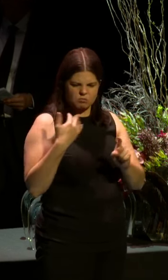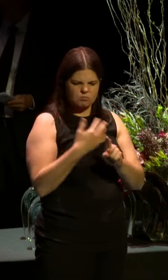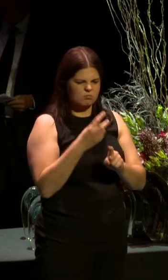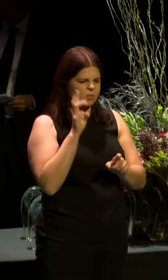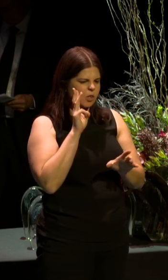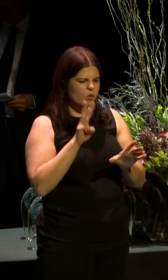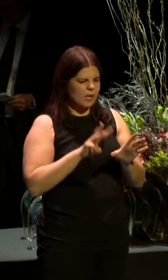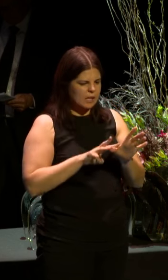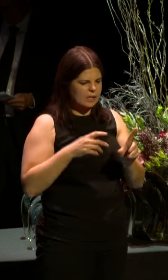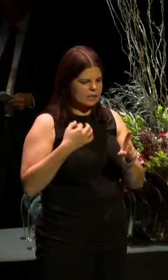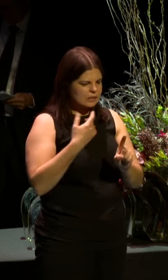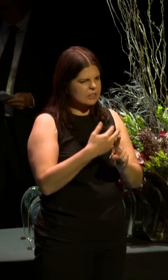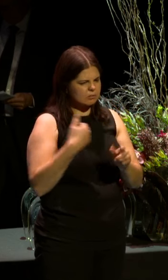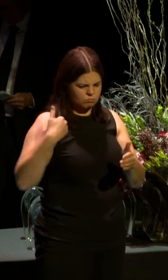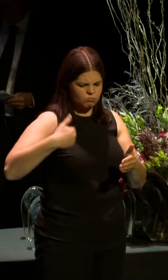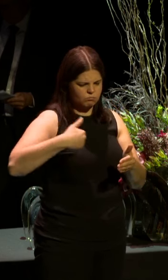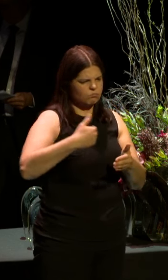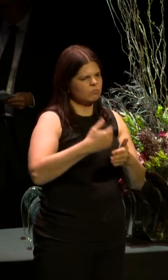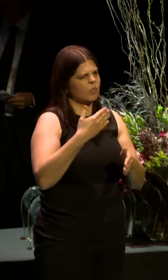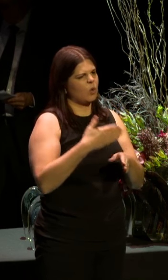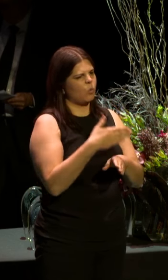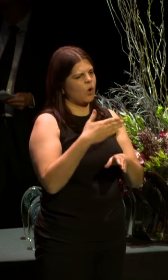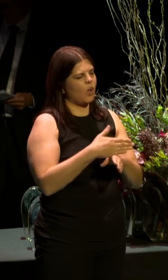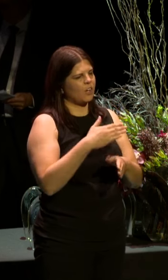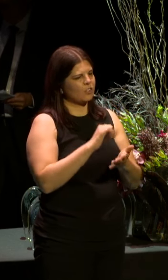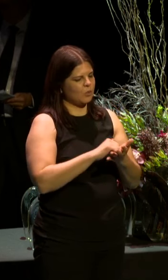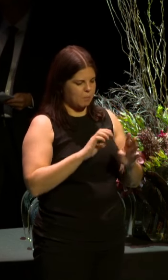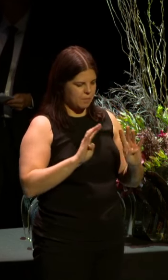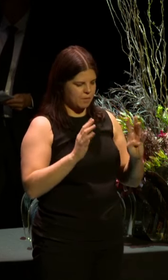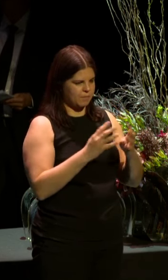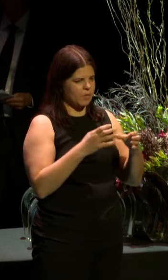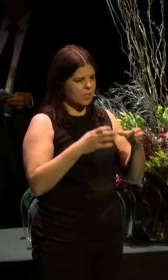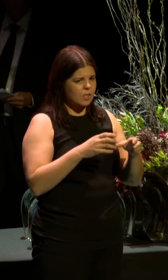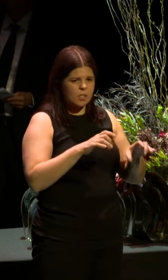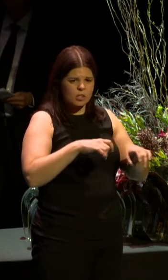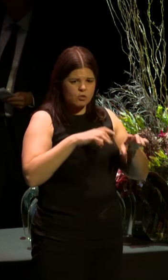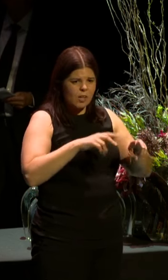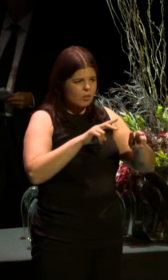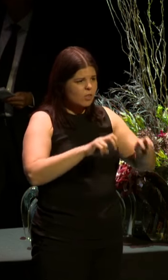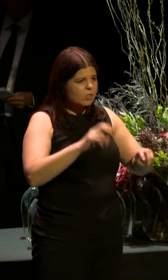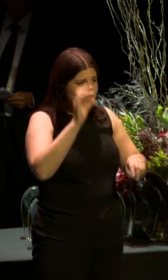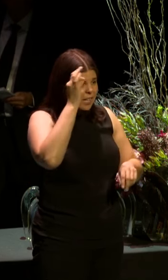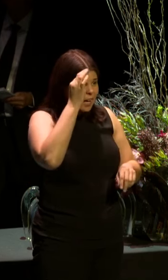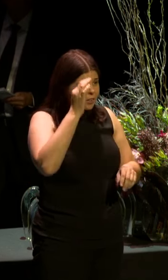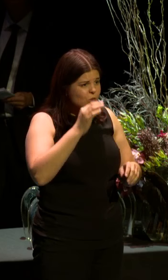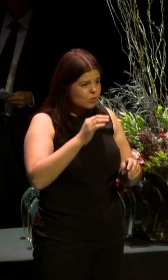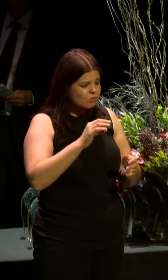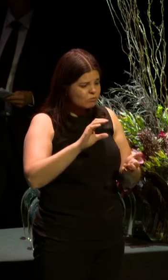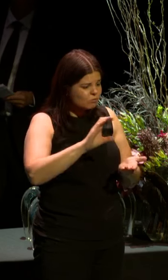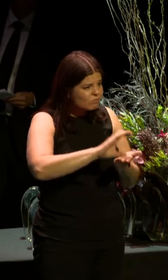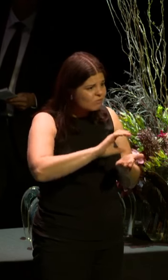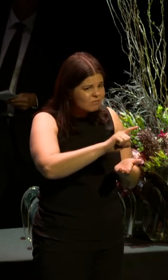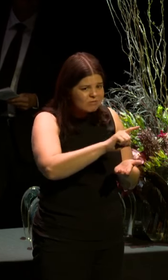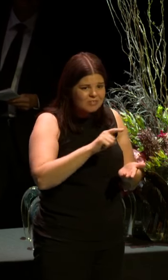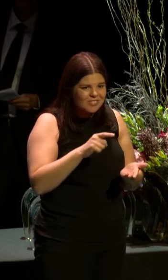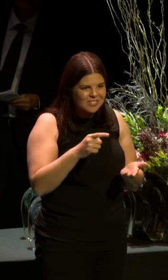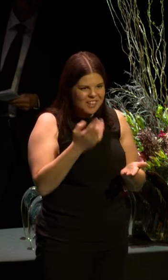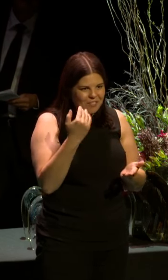and I've been working on an Australian Research Council grant. Has anyone ever done them? They're just amazing. We call them art grants. They're amazing.